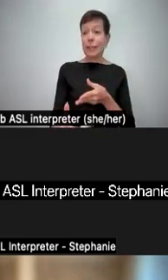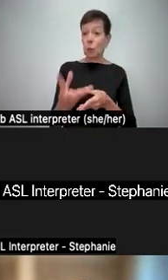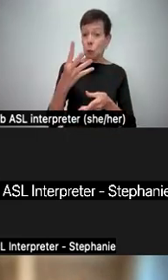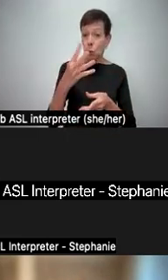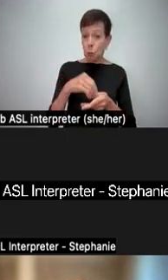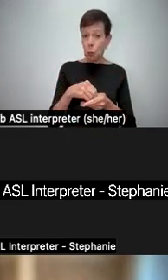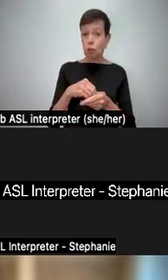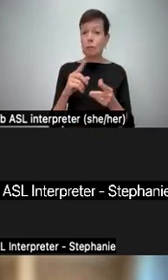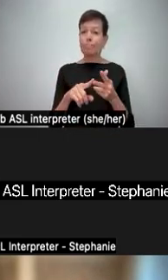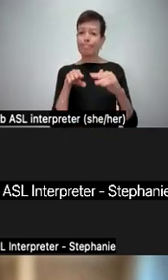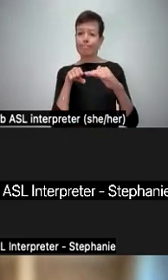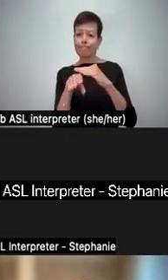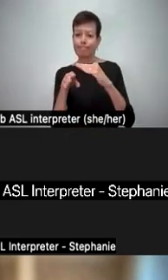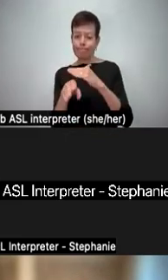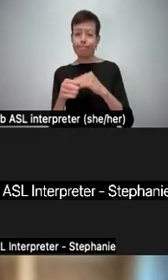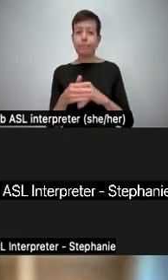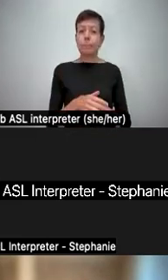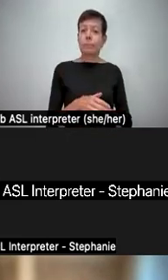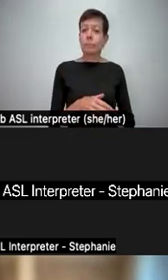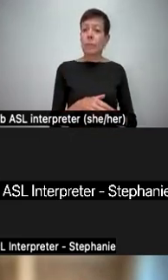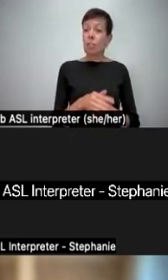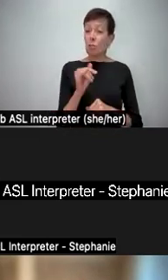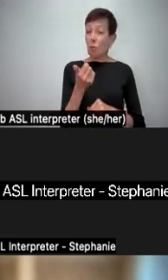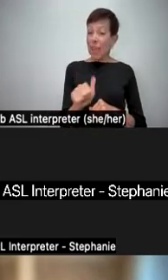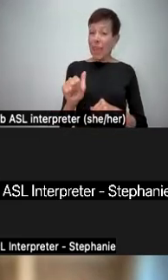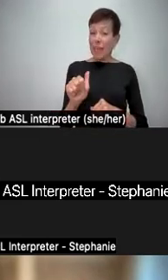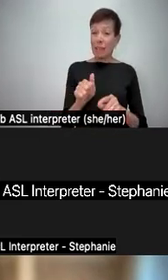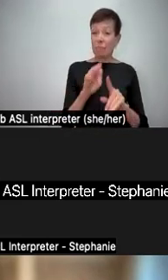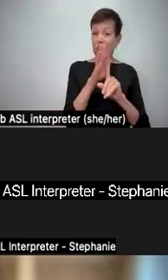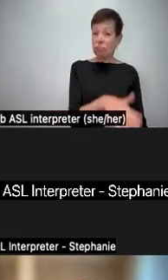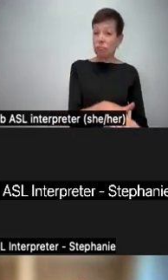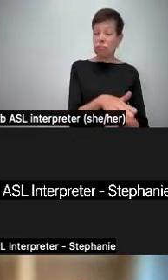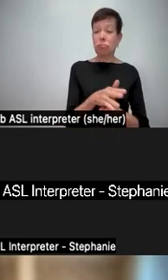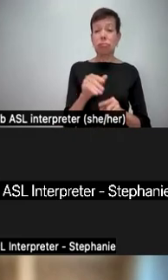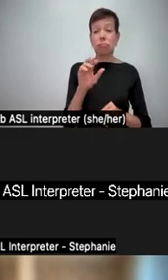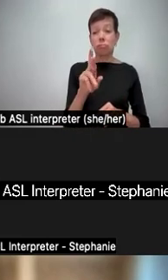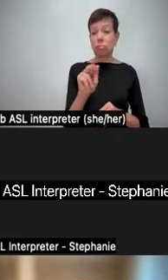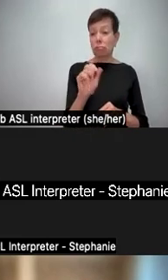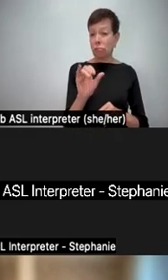institutional racism, ableism, and barriers in our programs, policies, and practices.